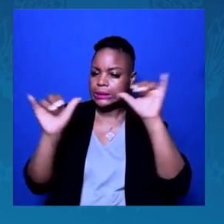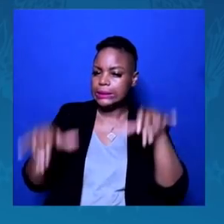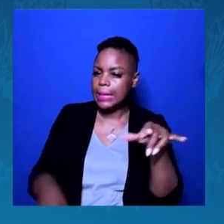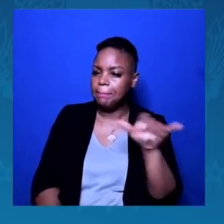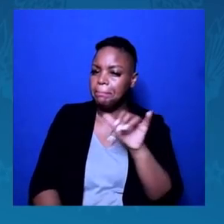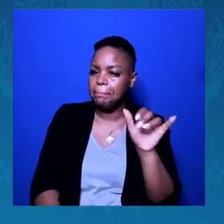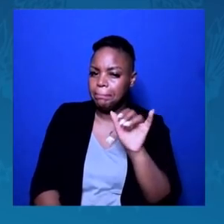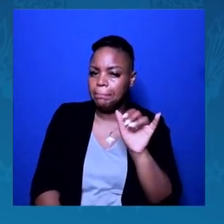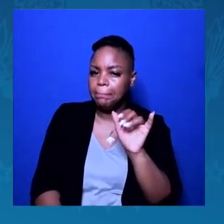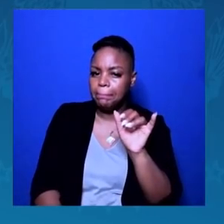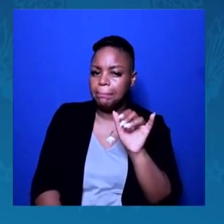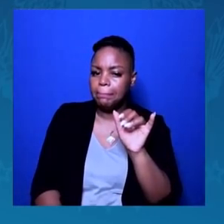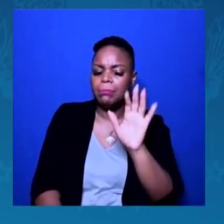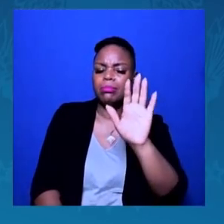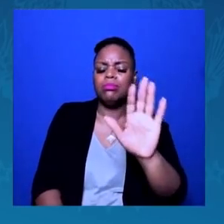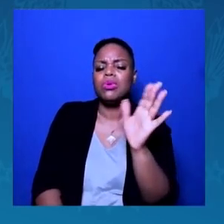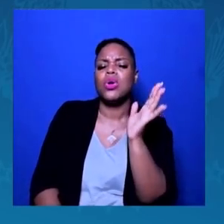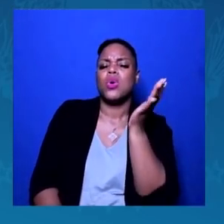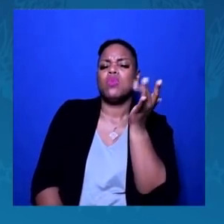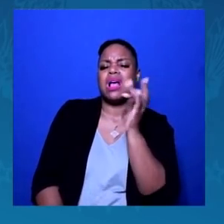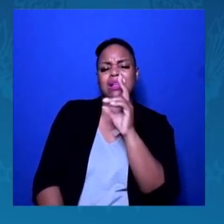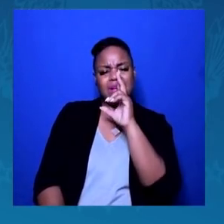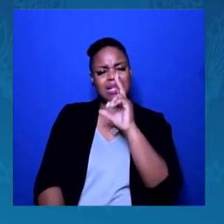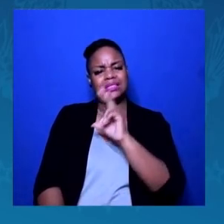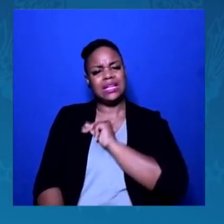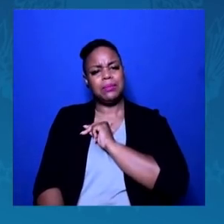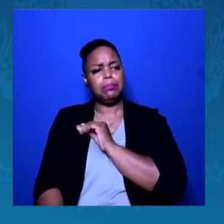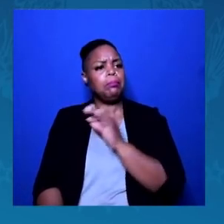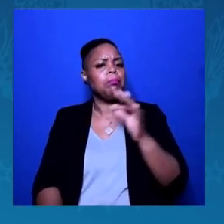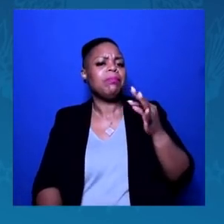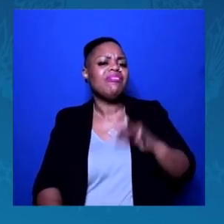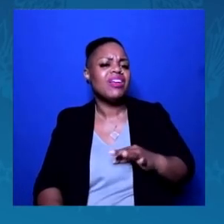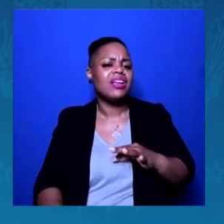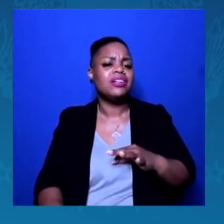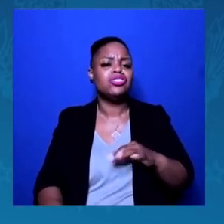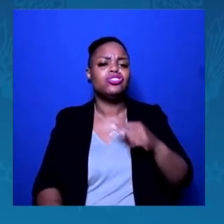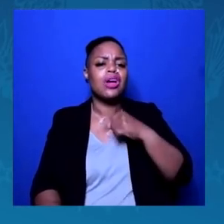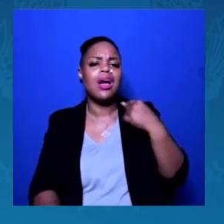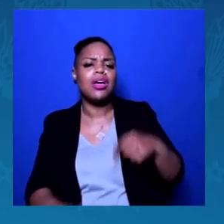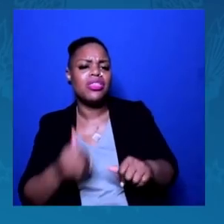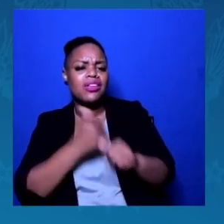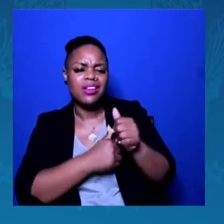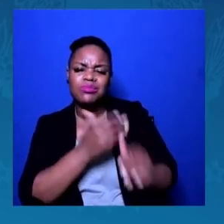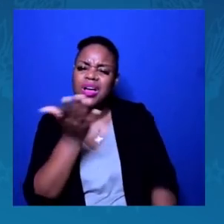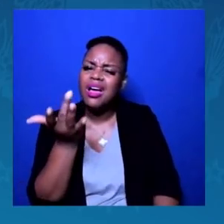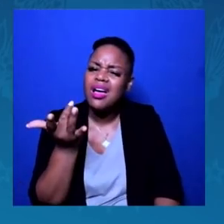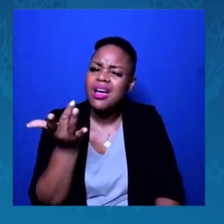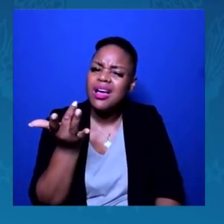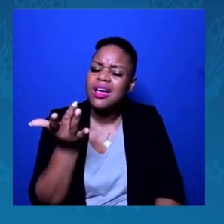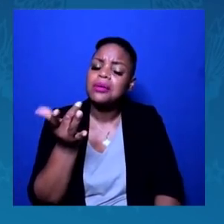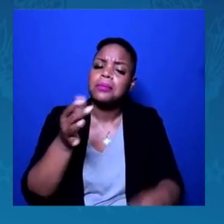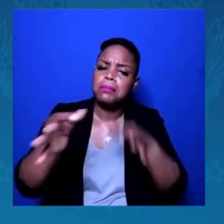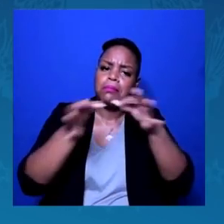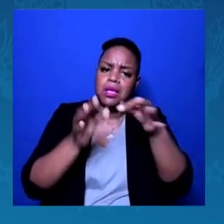And then did you get any commitments in your meetings with government leaders to secure the release of Vietnamese dissidents